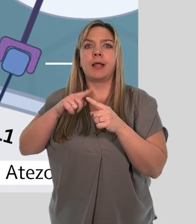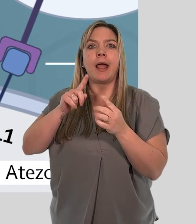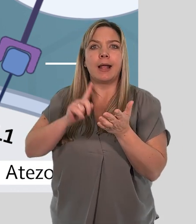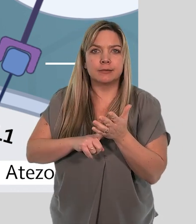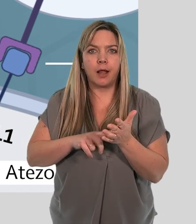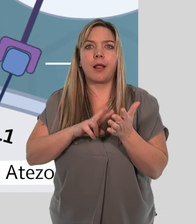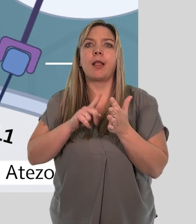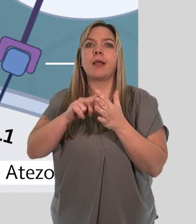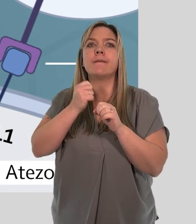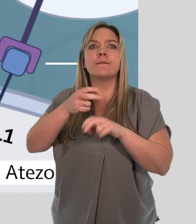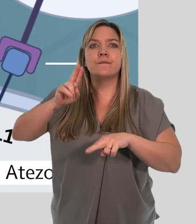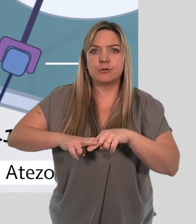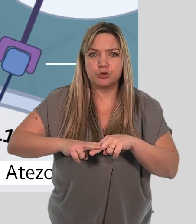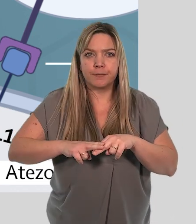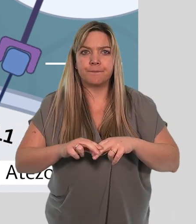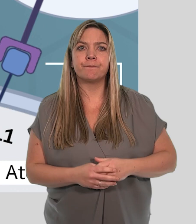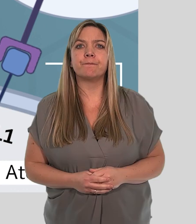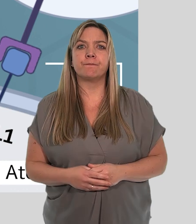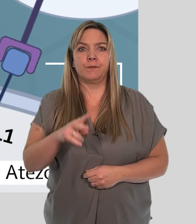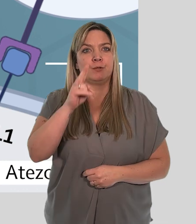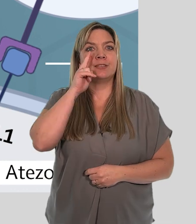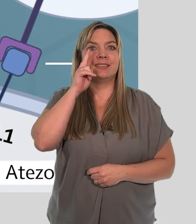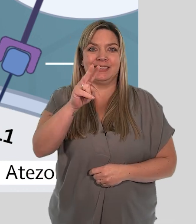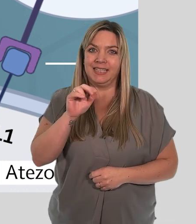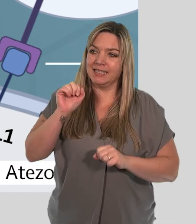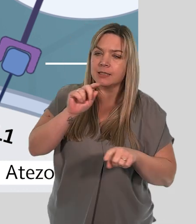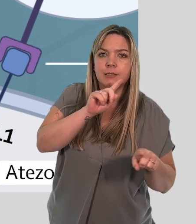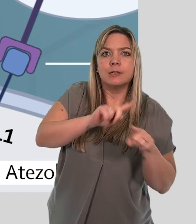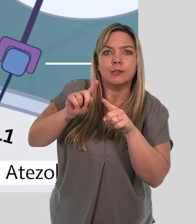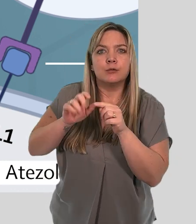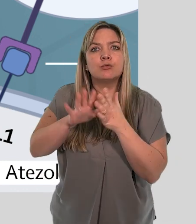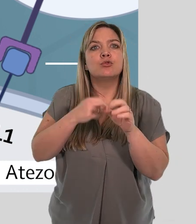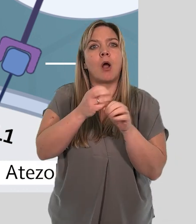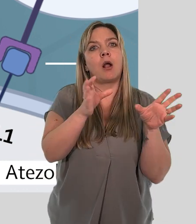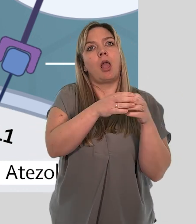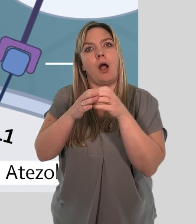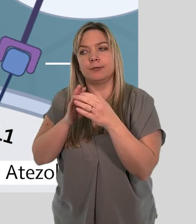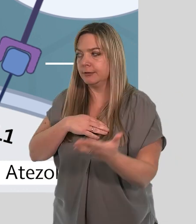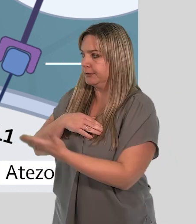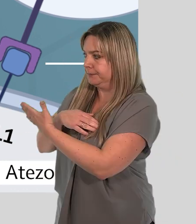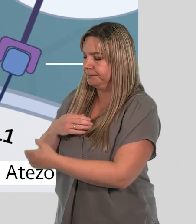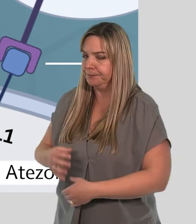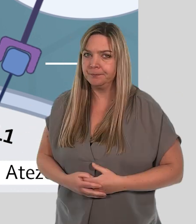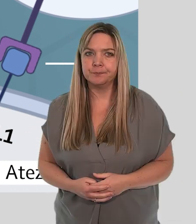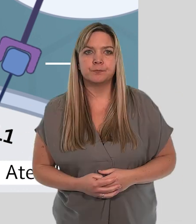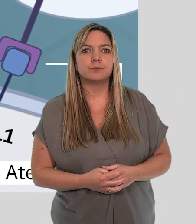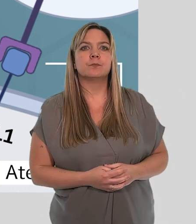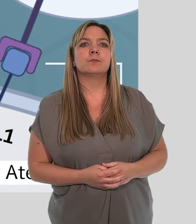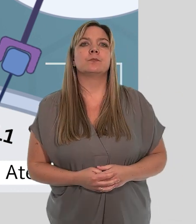AXL, and VEGF receptor. You can see these drug classes represented in this figure.